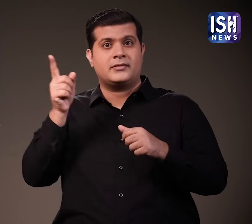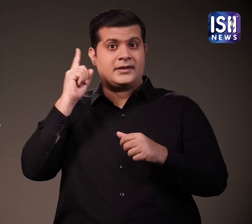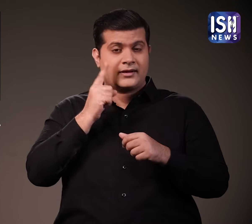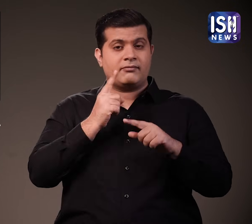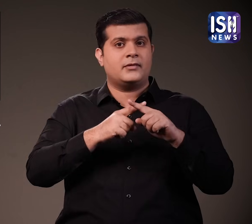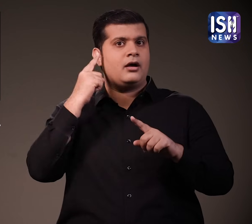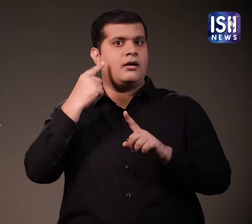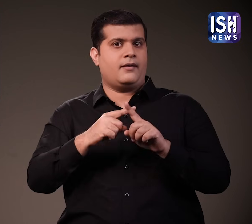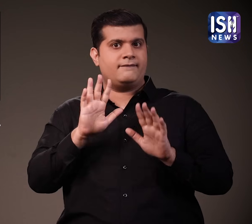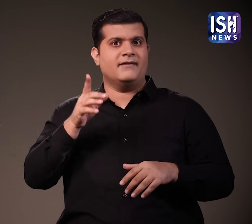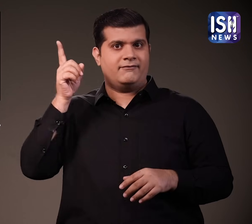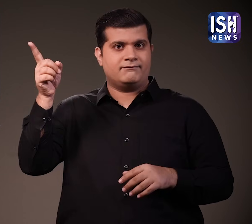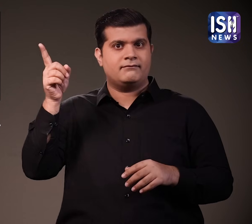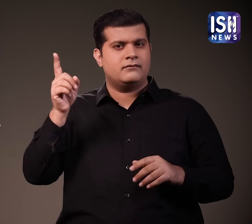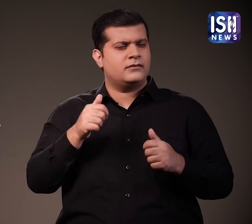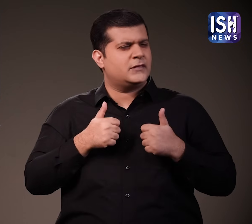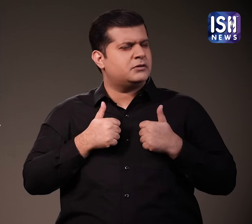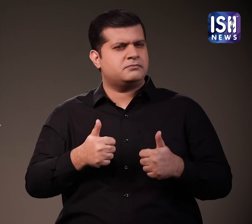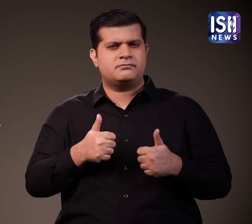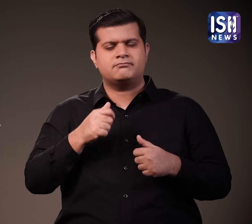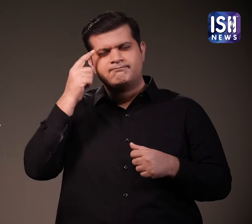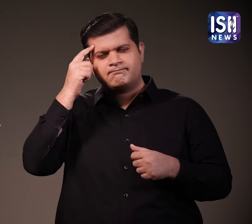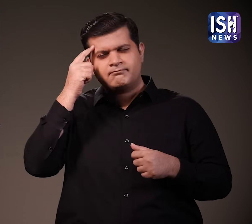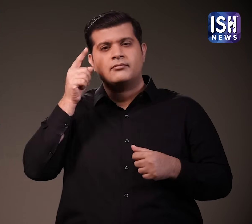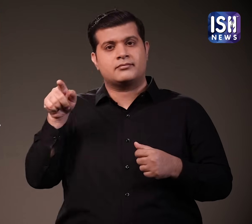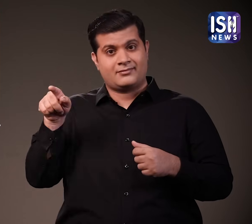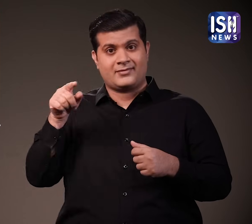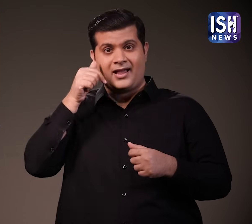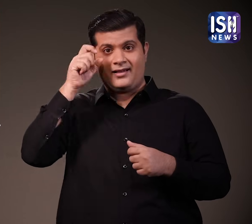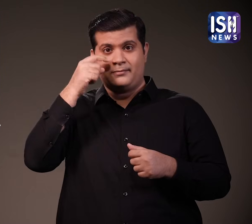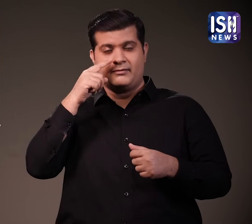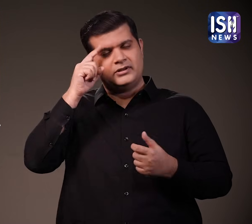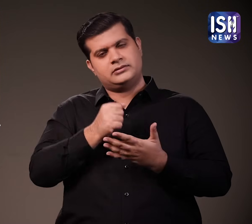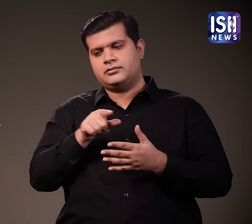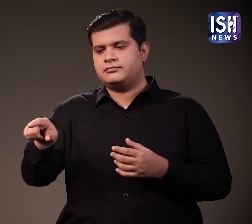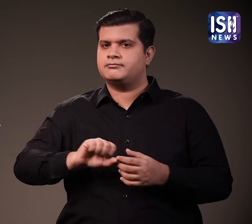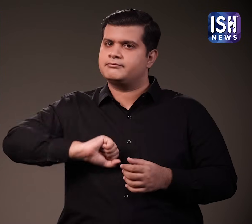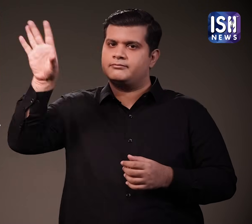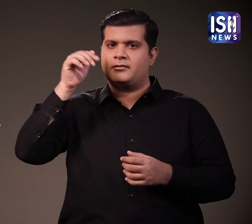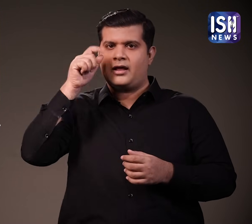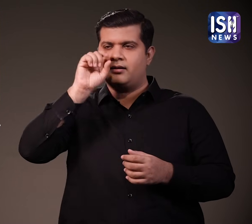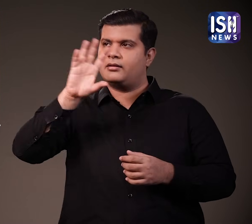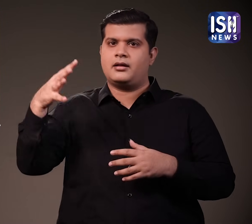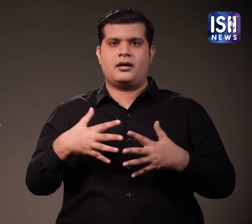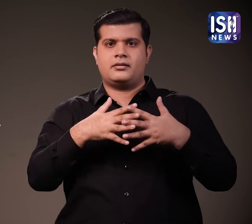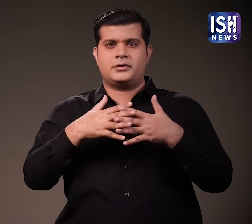It is a university for the Deaf and Hard of Hearing. Aqil's parents sent him to the USA